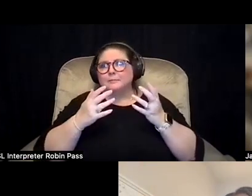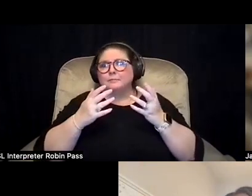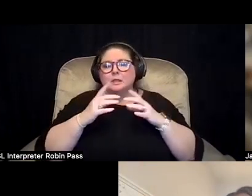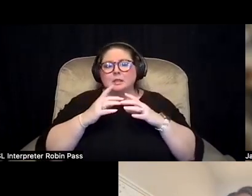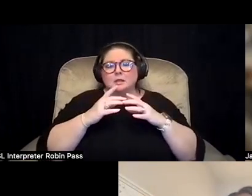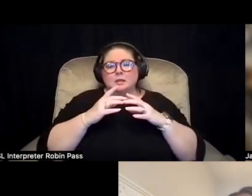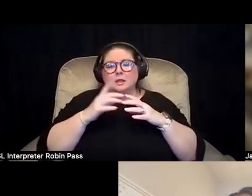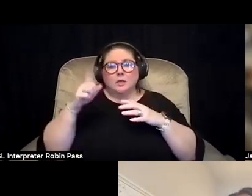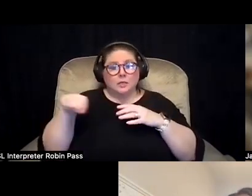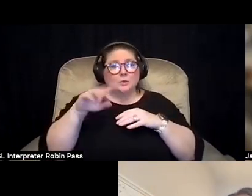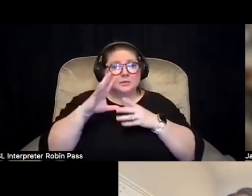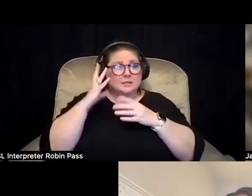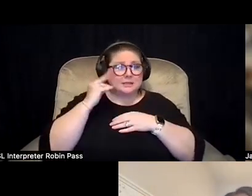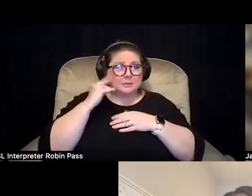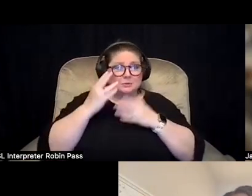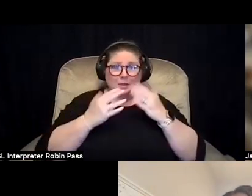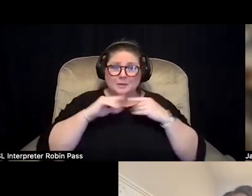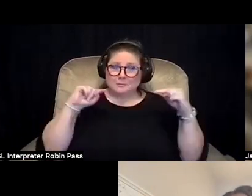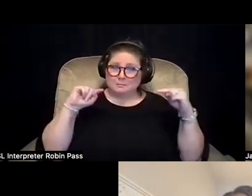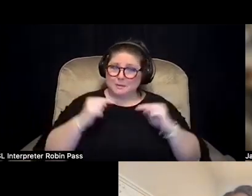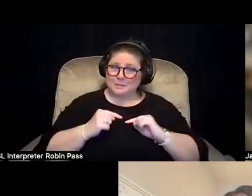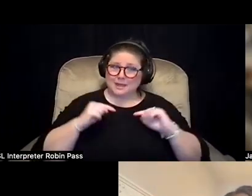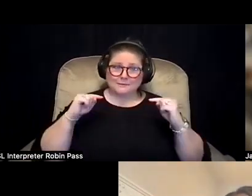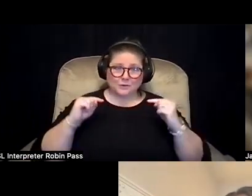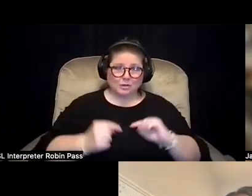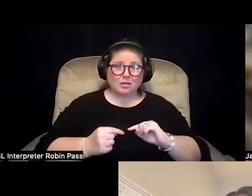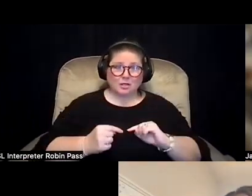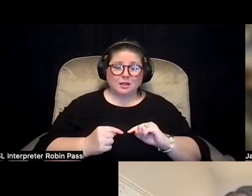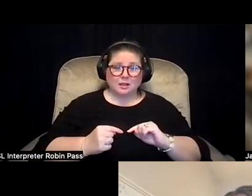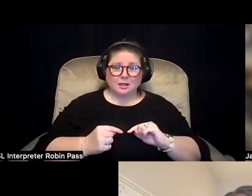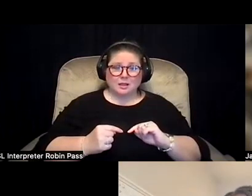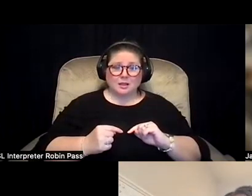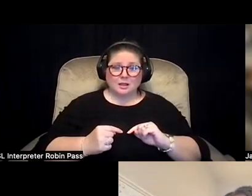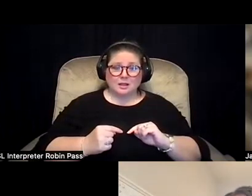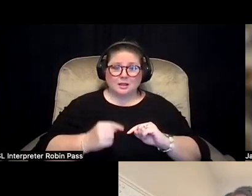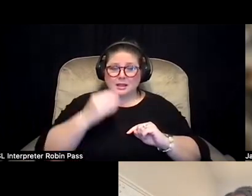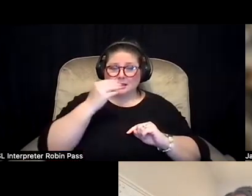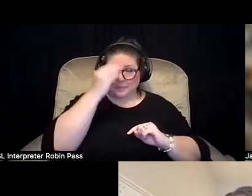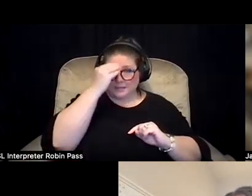experiences might be too painful and those feel those memories may be tucked away for a reason